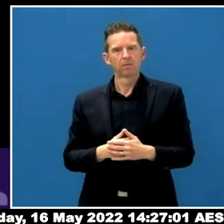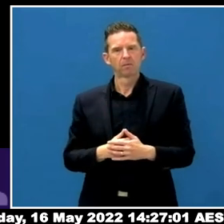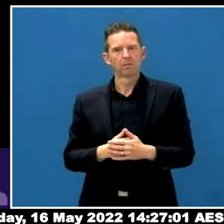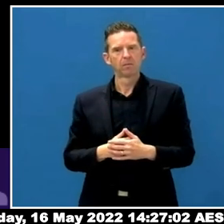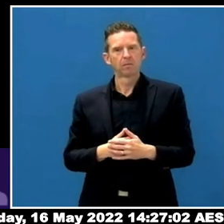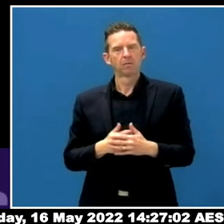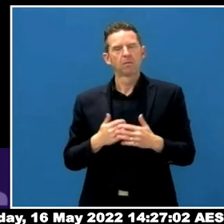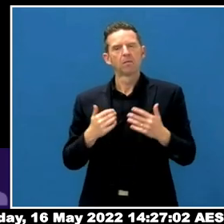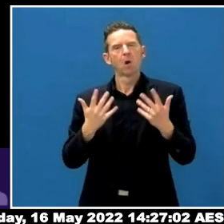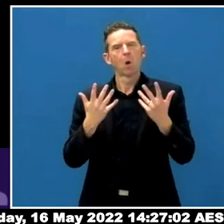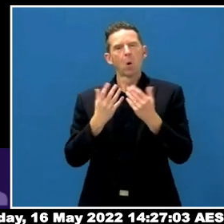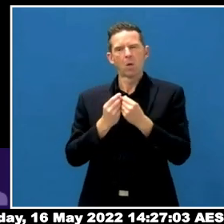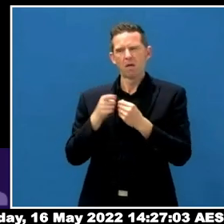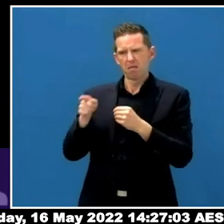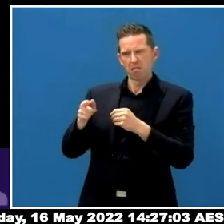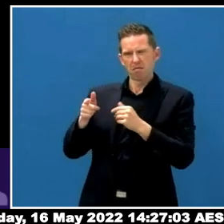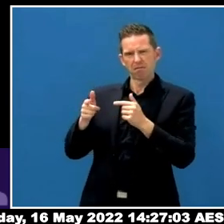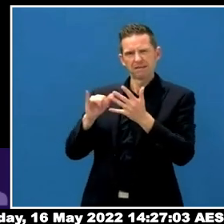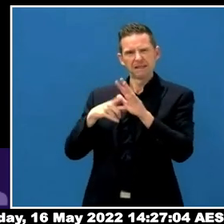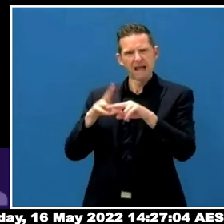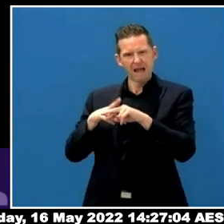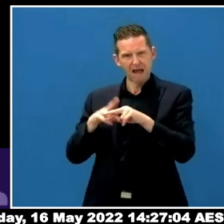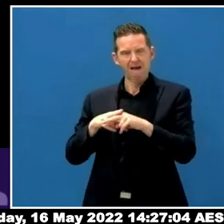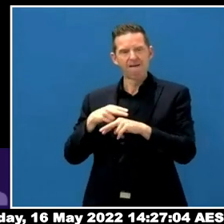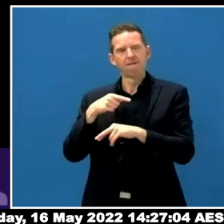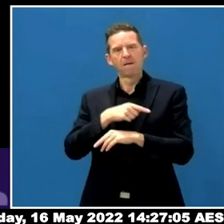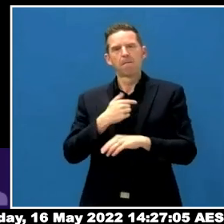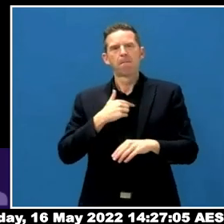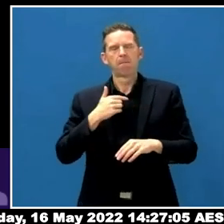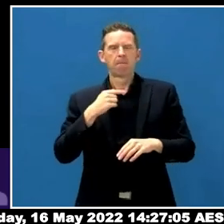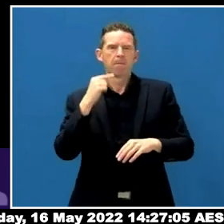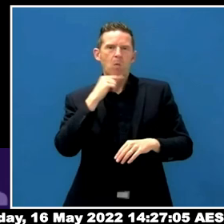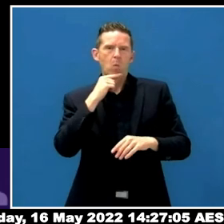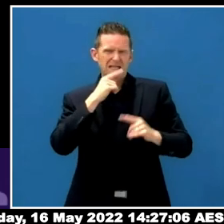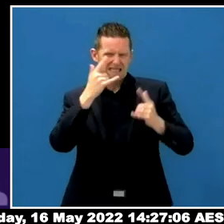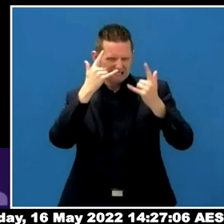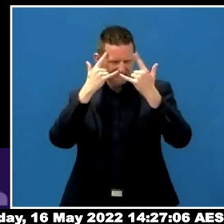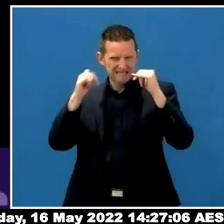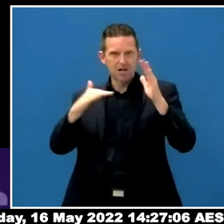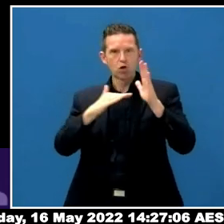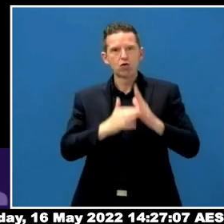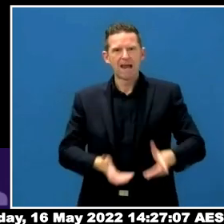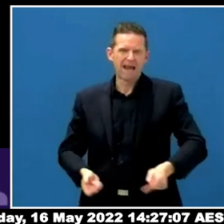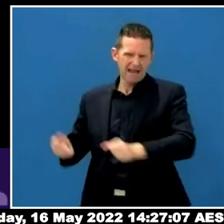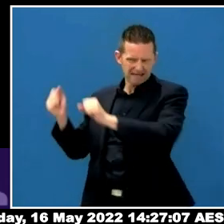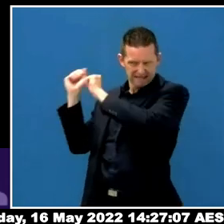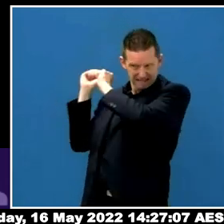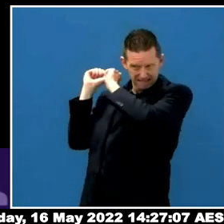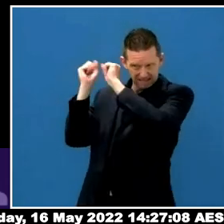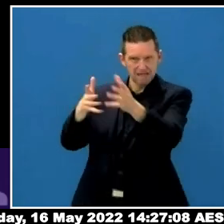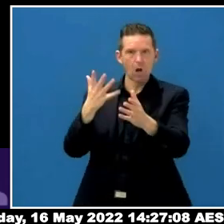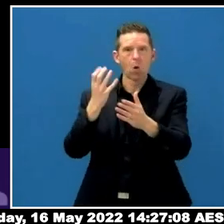chairs around and had thrown punches at staff members, and they rang me and told me